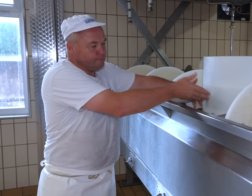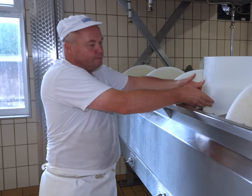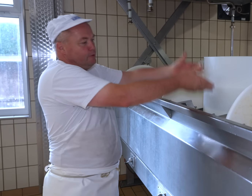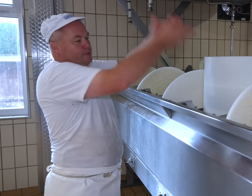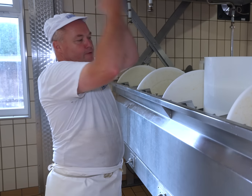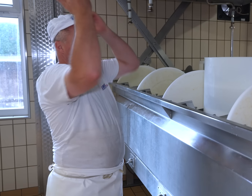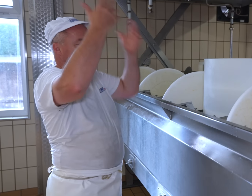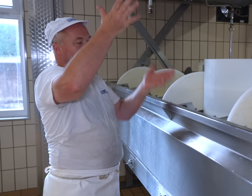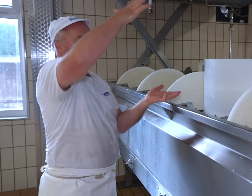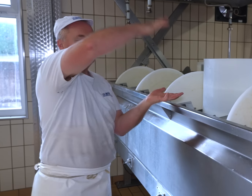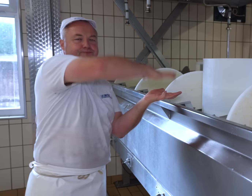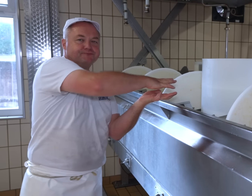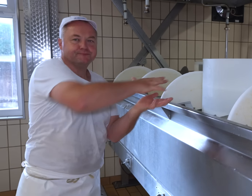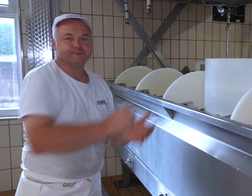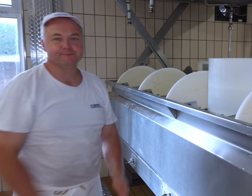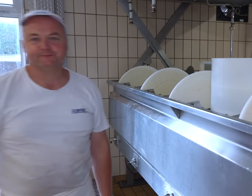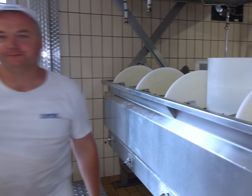leaving the cheese.